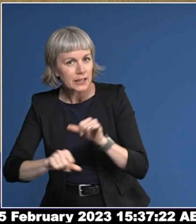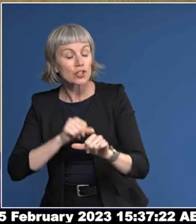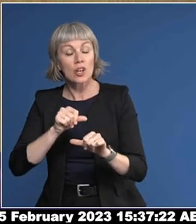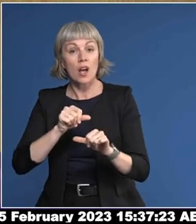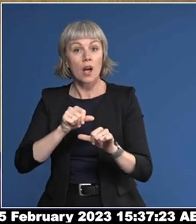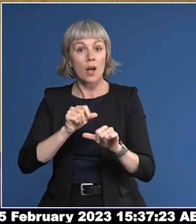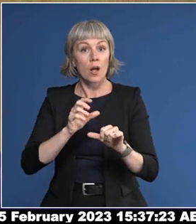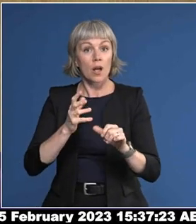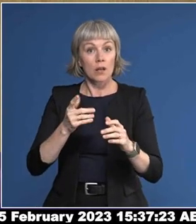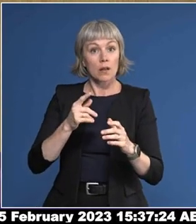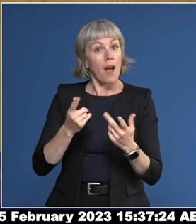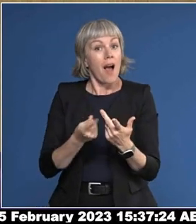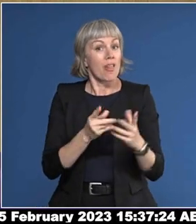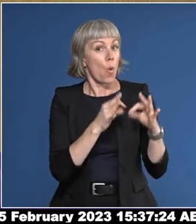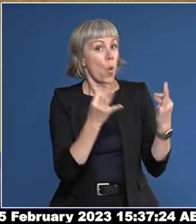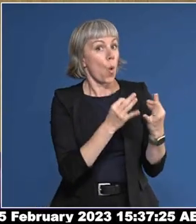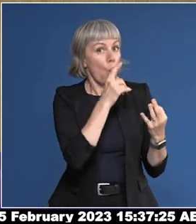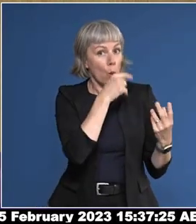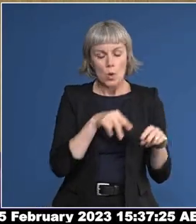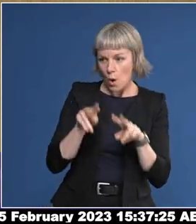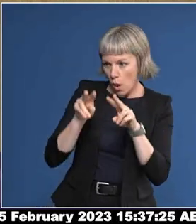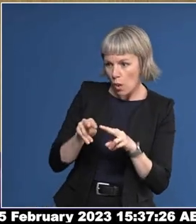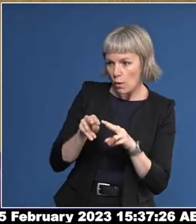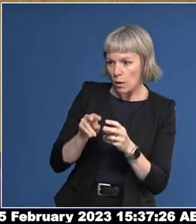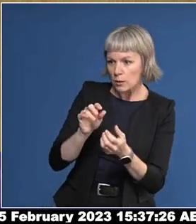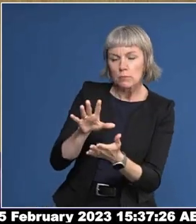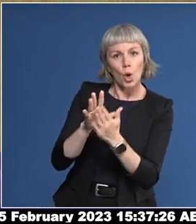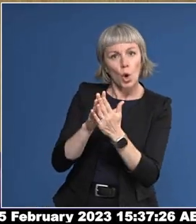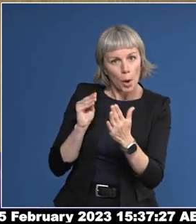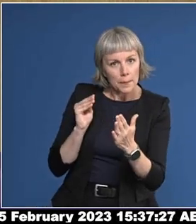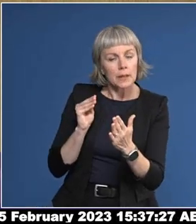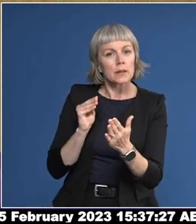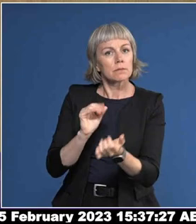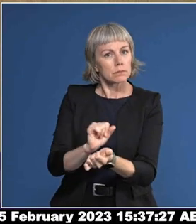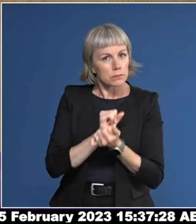We found that very expensive to keep updated as regularly as it needed to be.